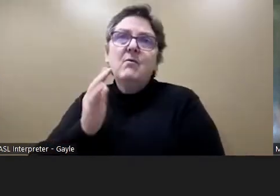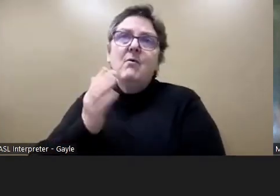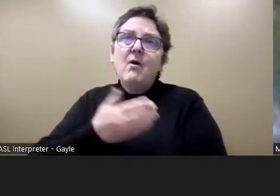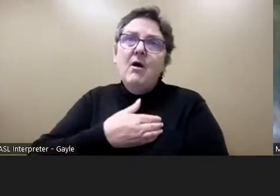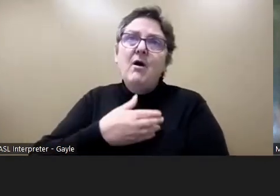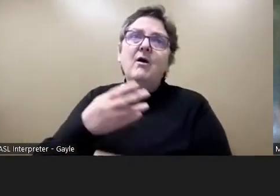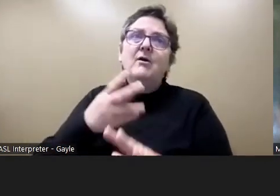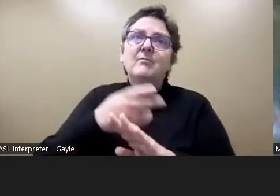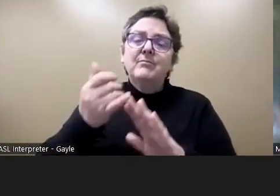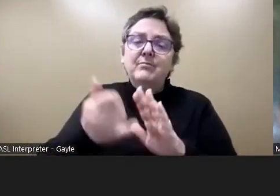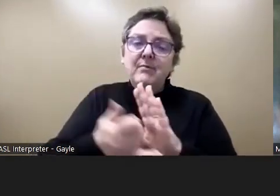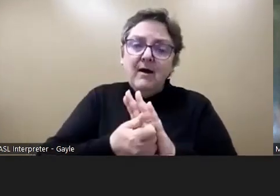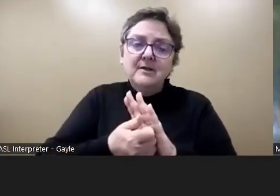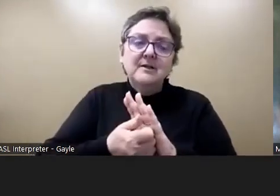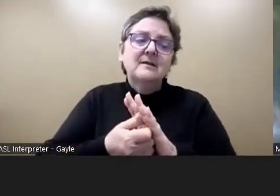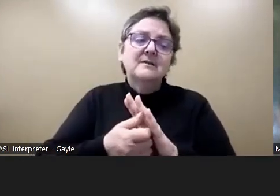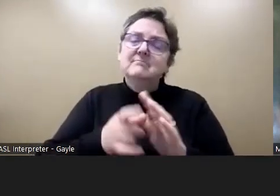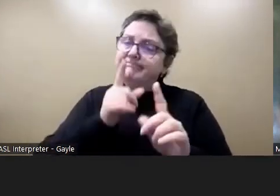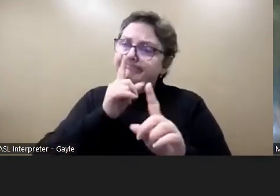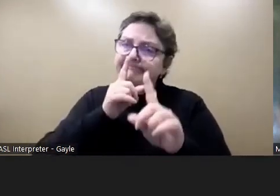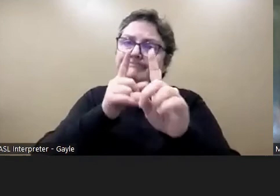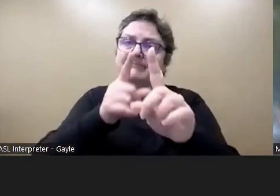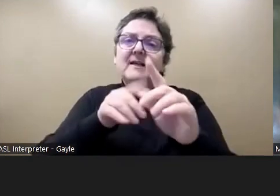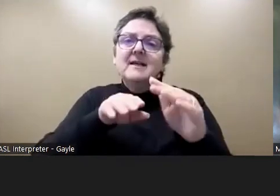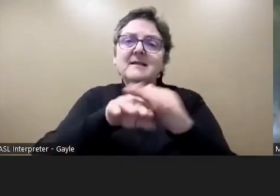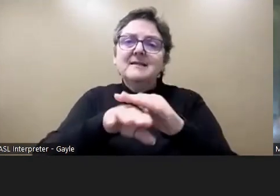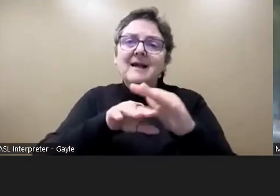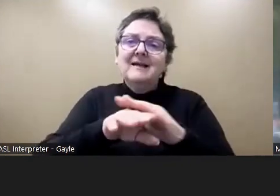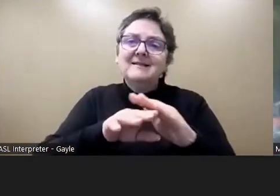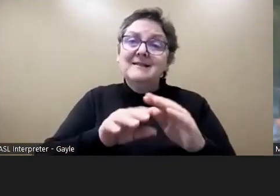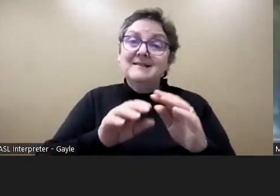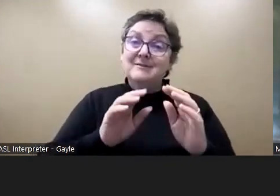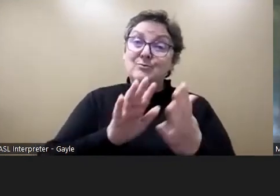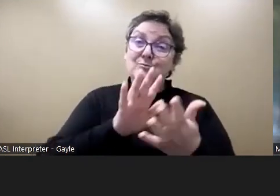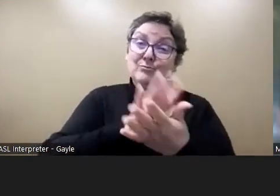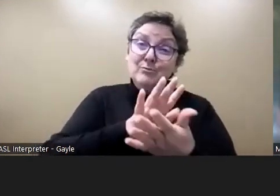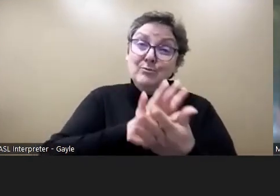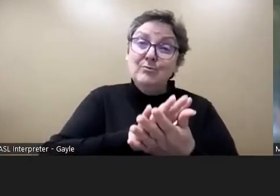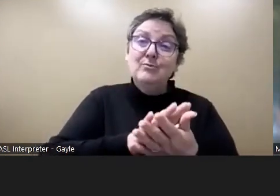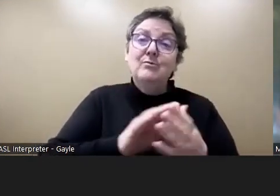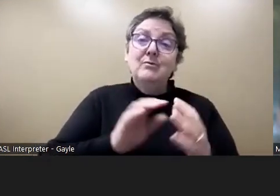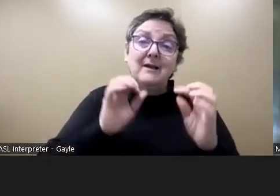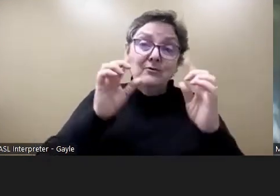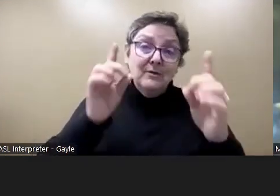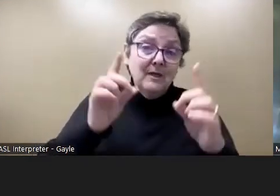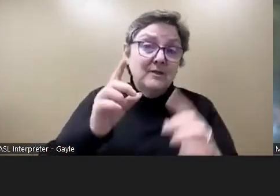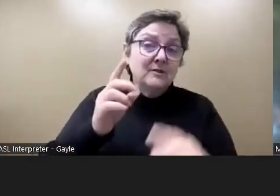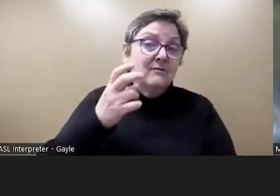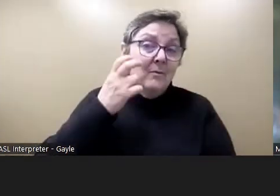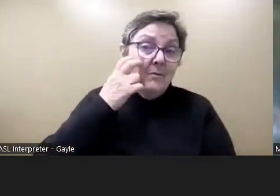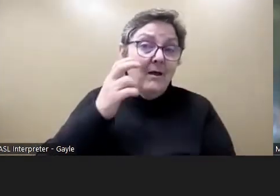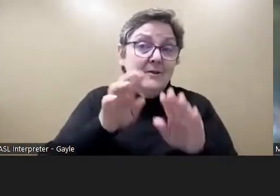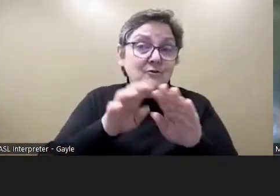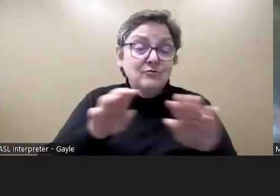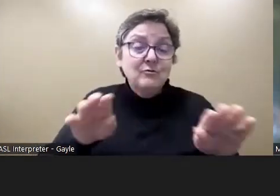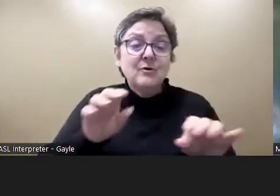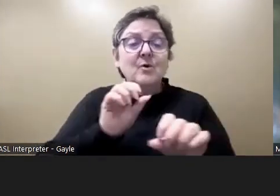for blind and deaf children. We're working with people from the sector of the deaf